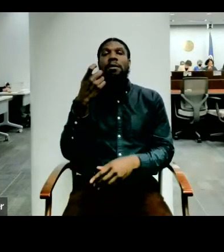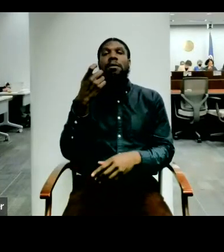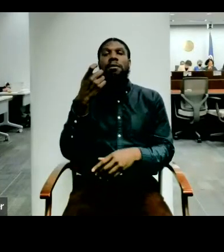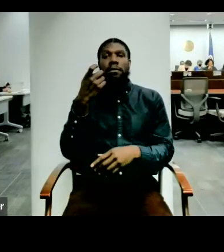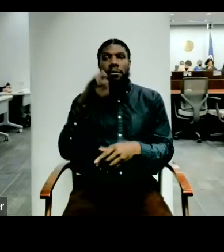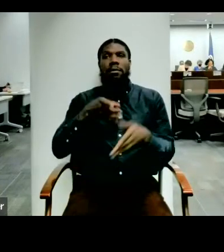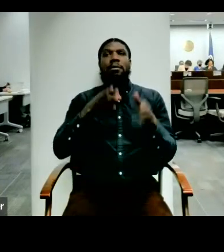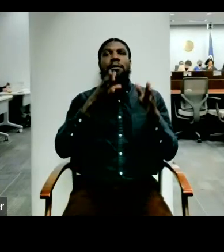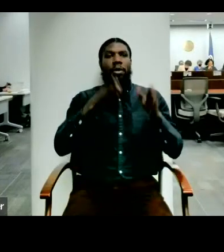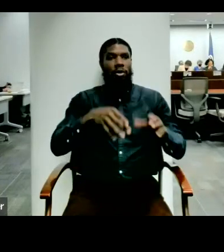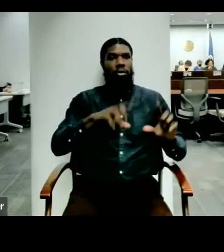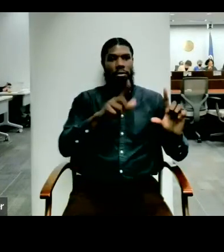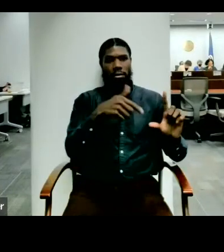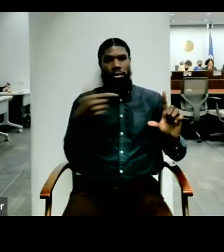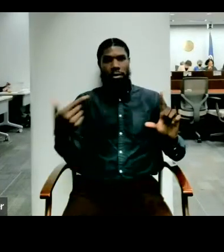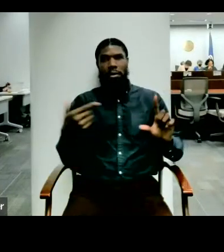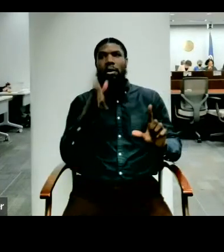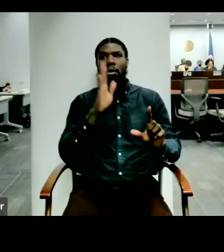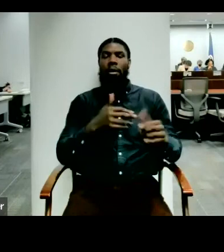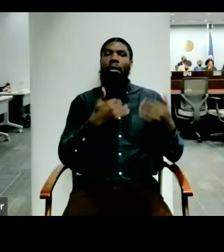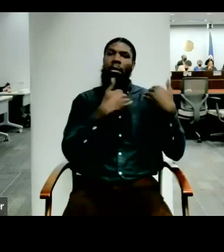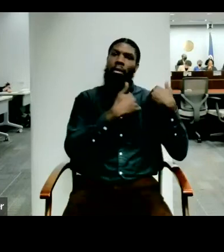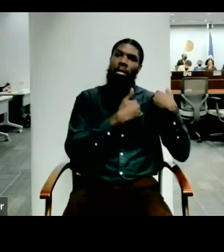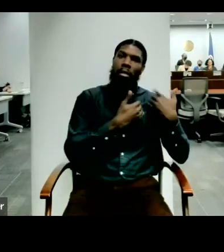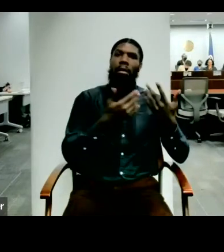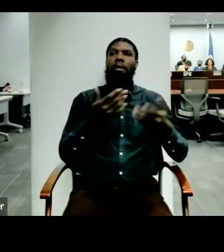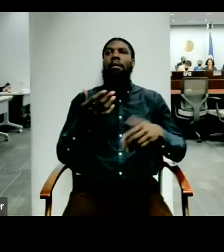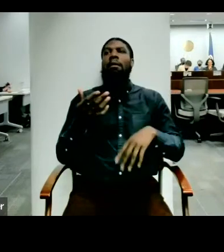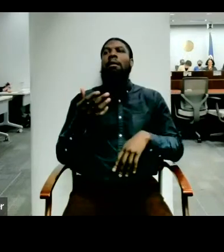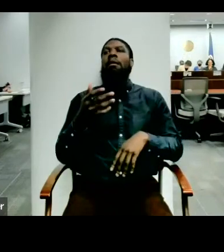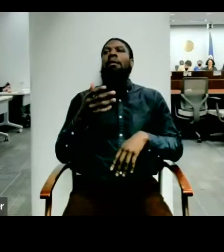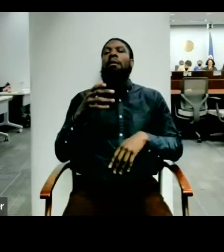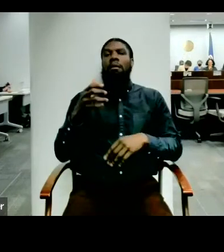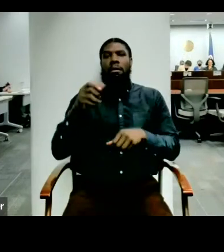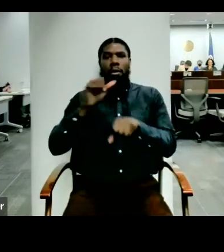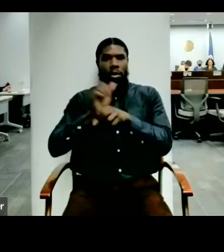substantially burden an employer's religious practice and not be the